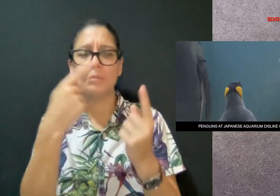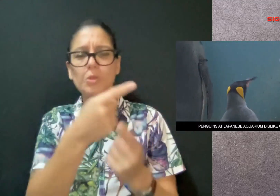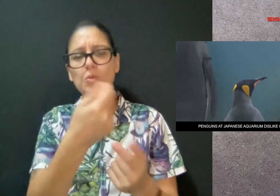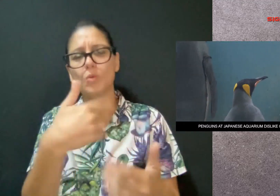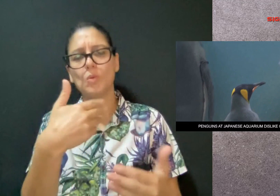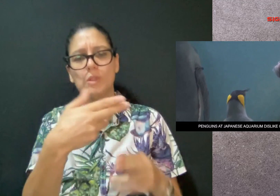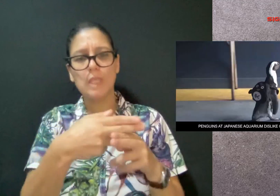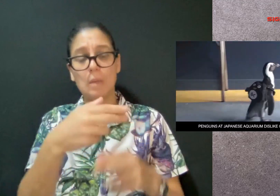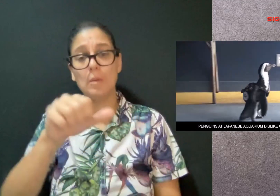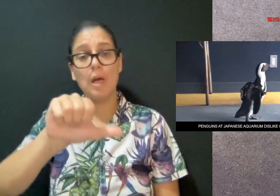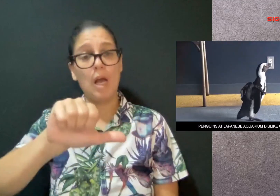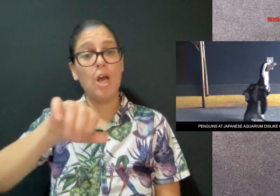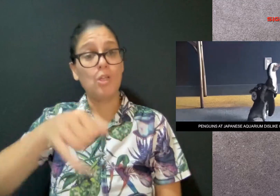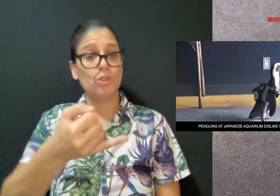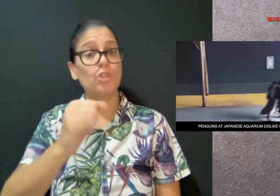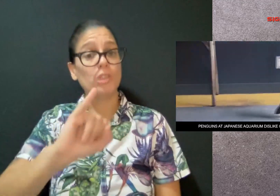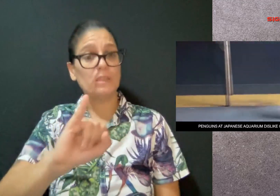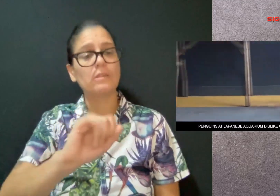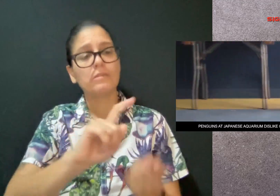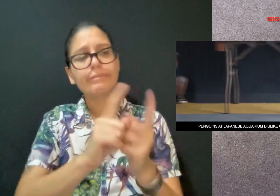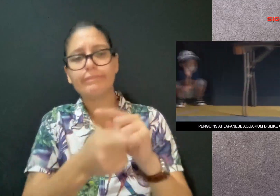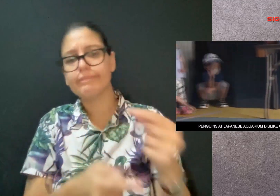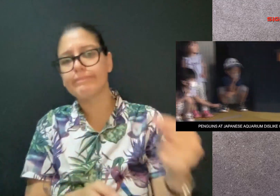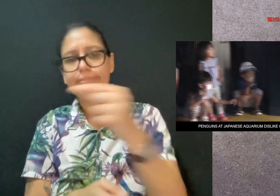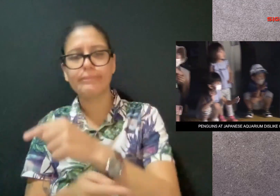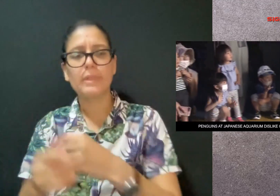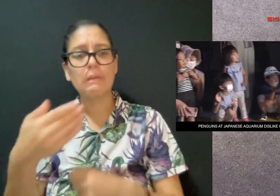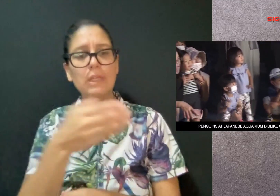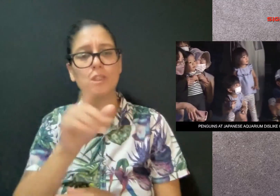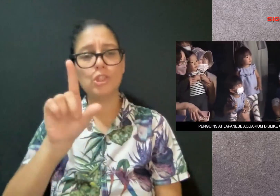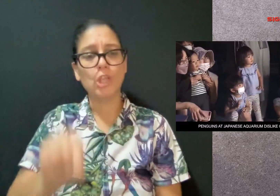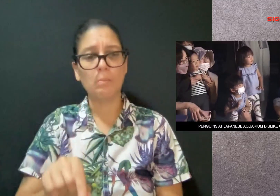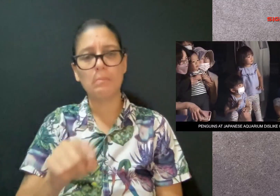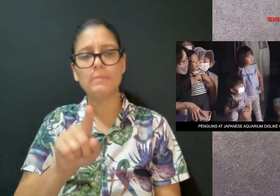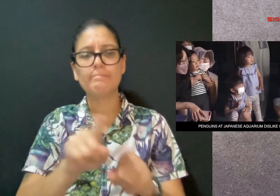the struggling economy forced the aquarium to switch from the more expensive fish